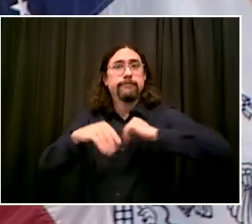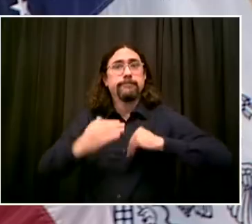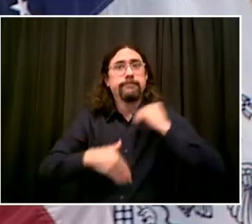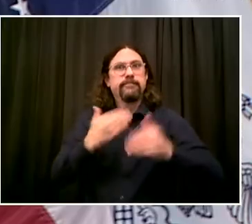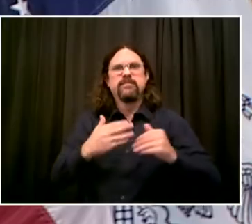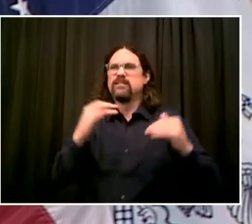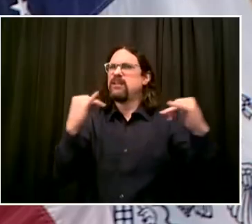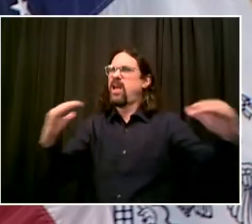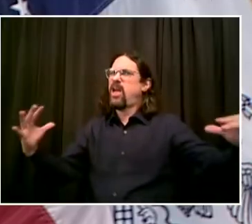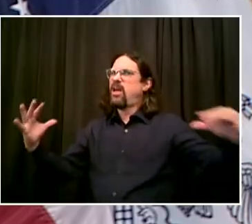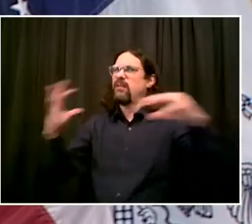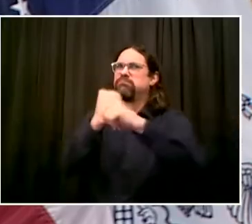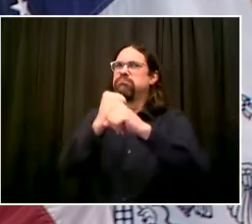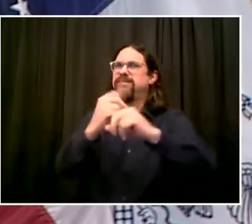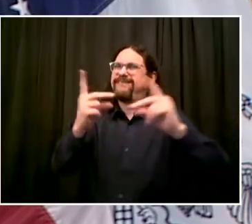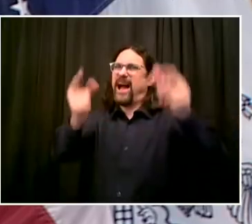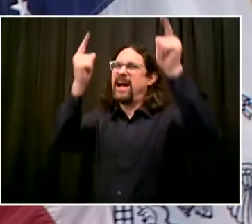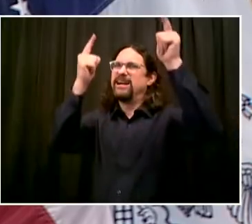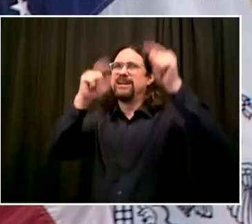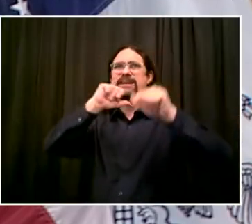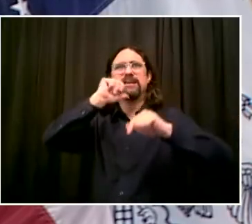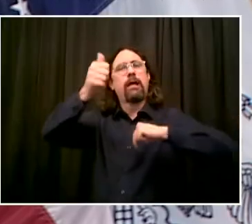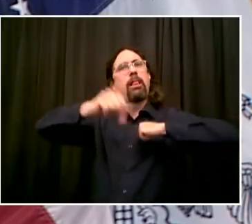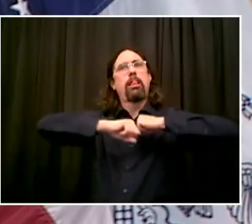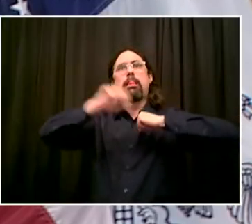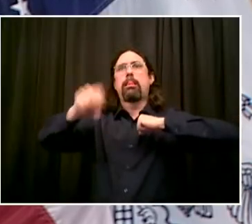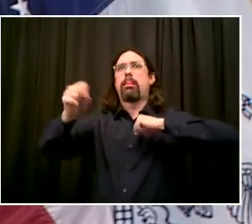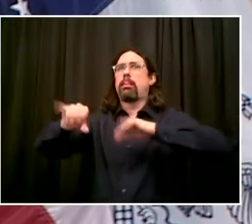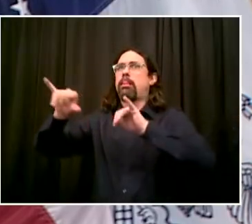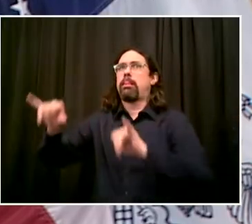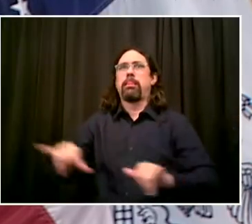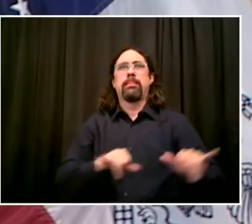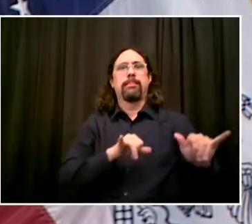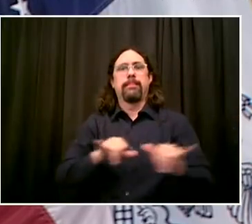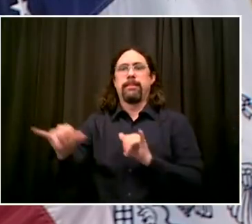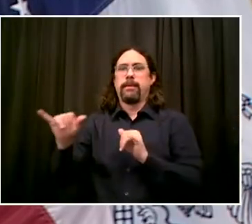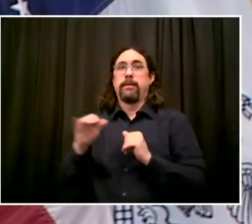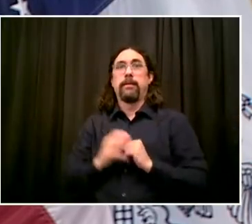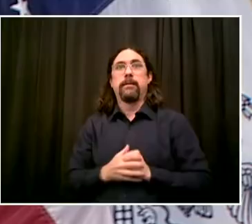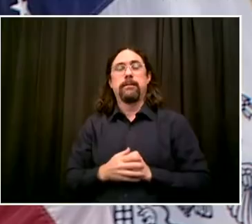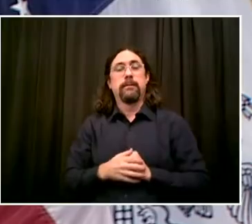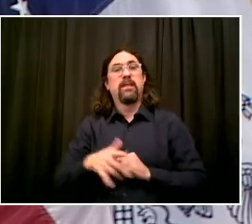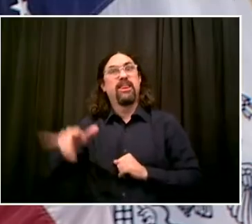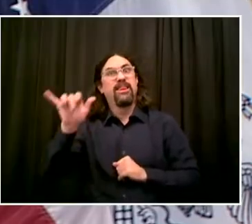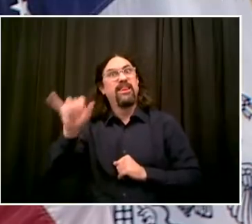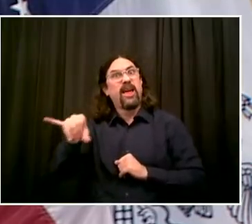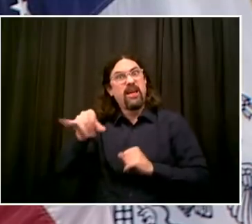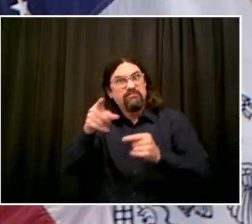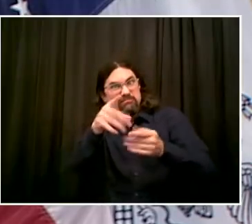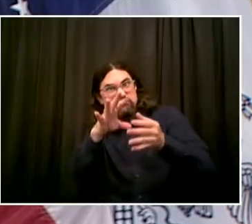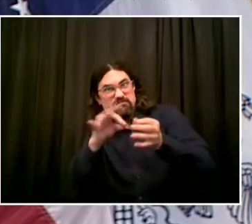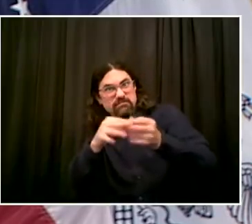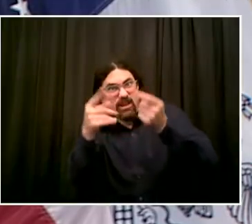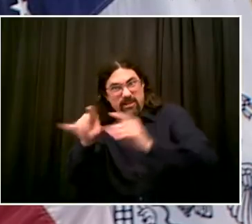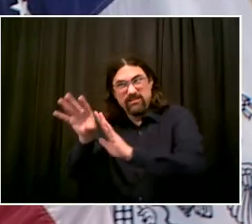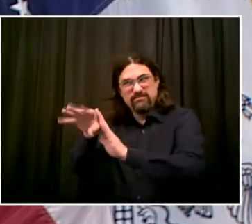LAST FEW WEEKS, THE EVIDENCE OF